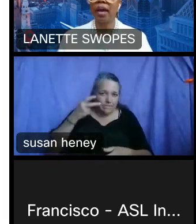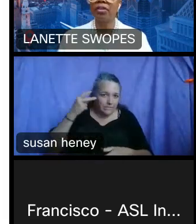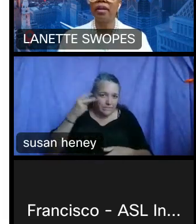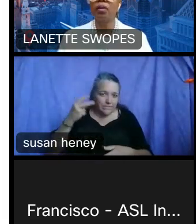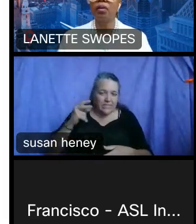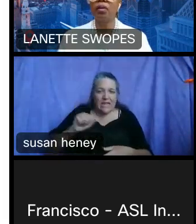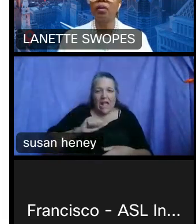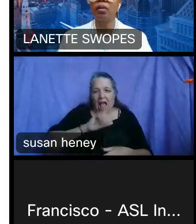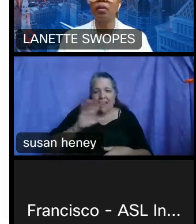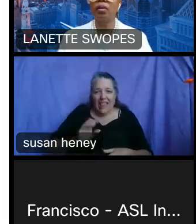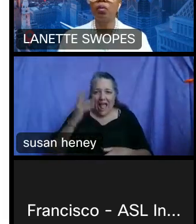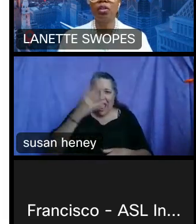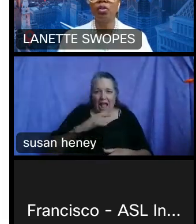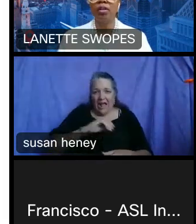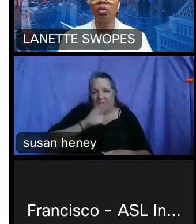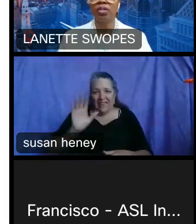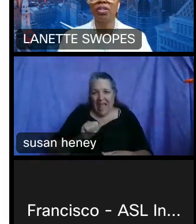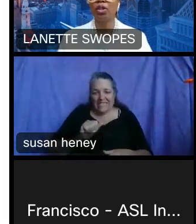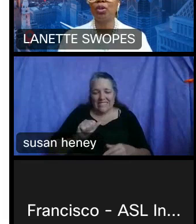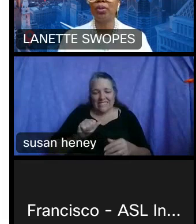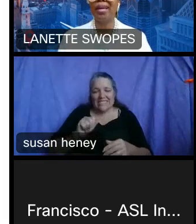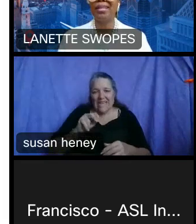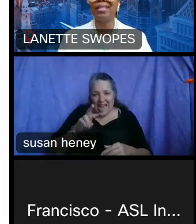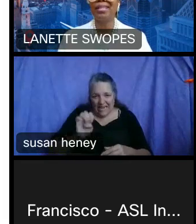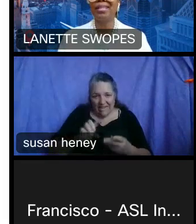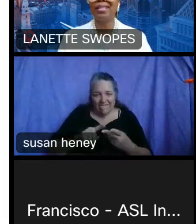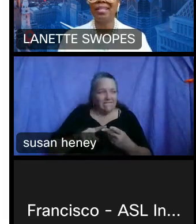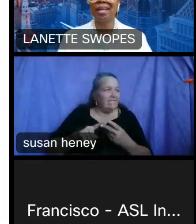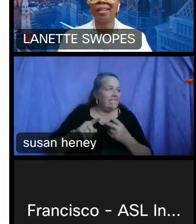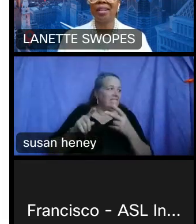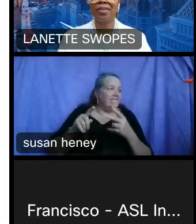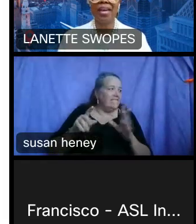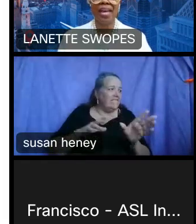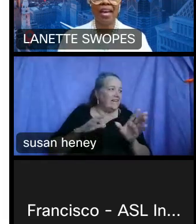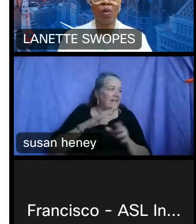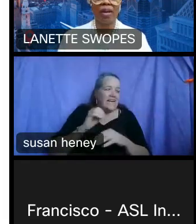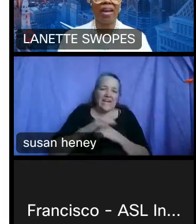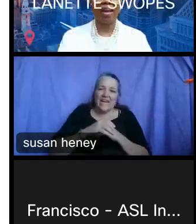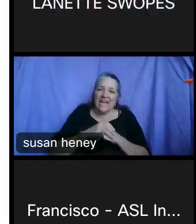Islander, and White, using two data sources including data.census.gov and Quick Facts.